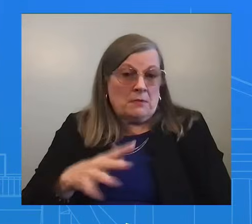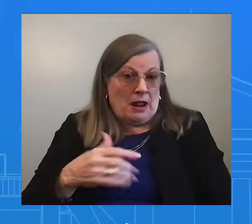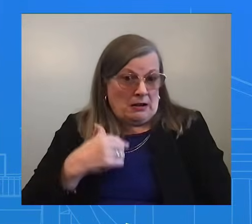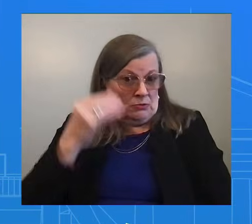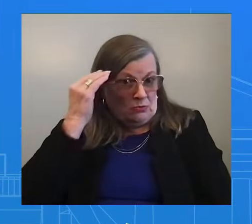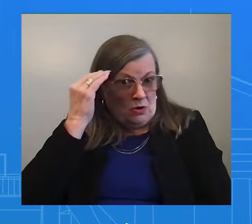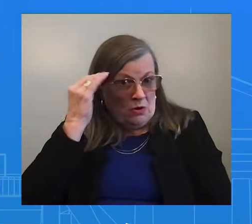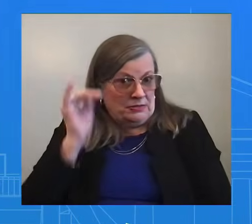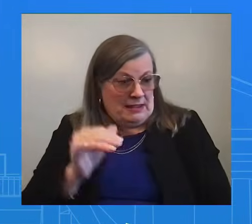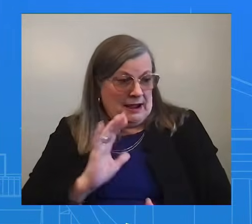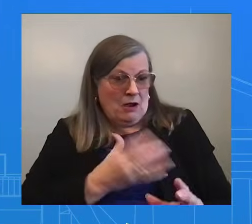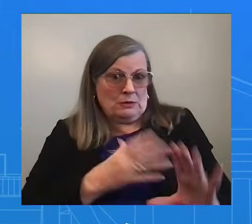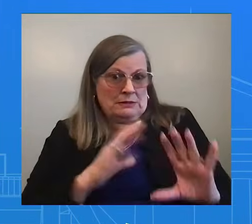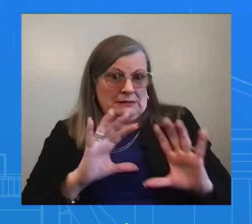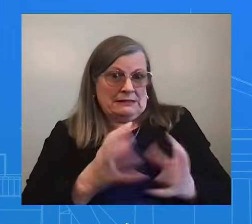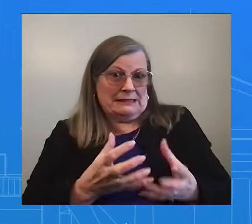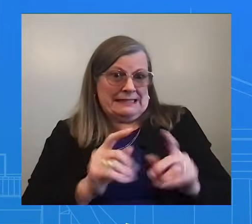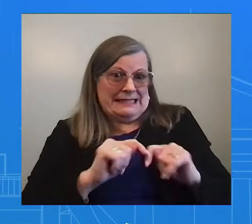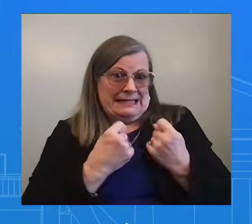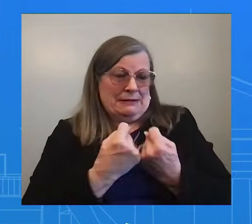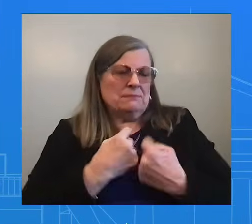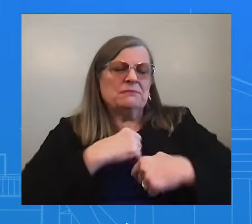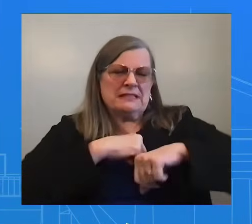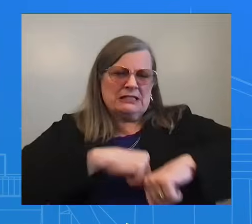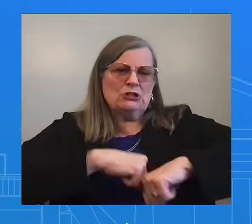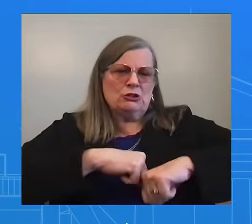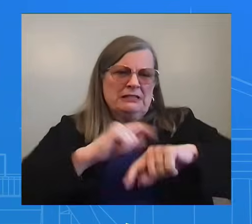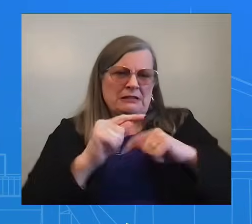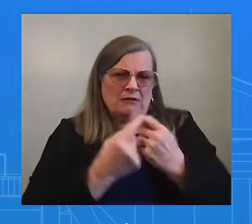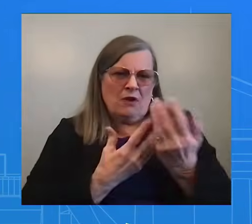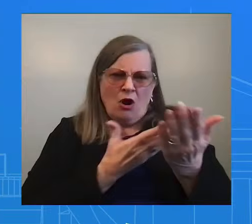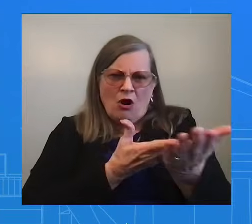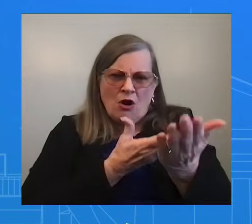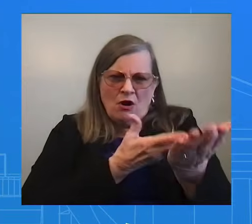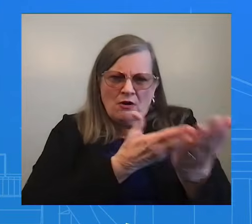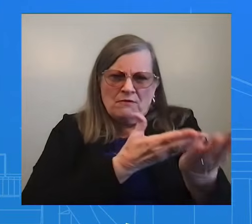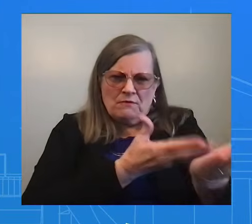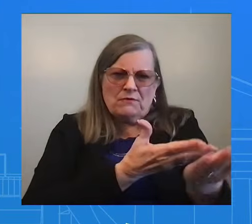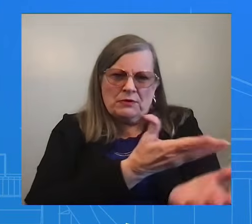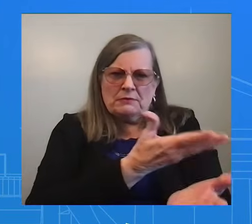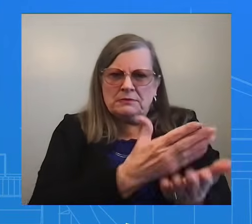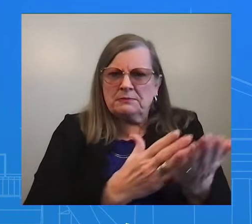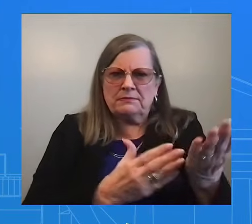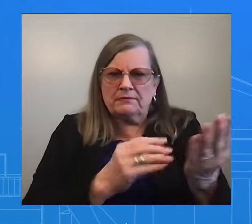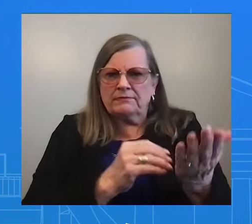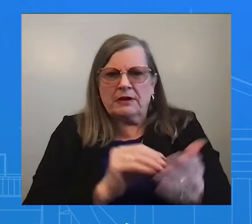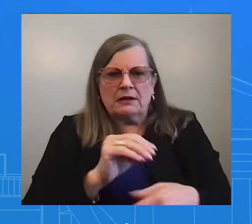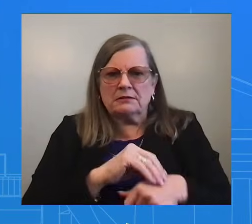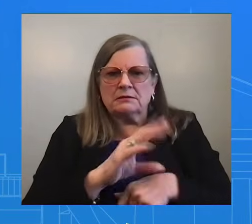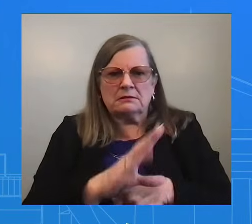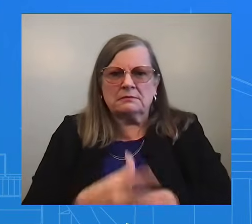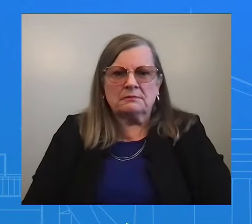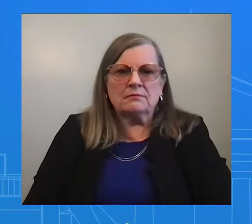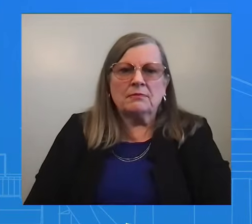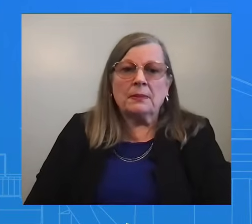I mean, I'm not part of those discussions. The Press: Some illegal border crossers are being given court dates in 2031.